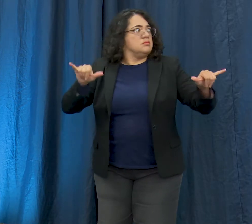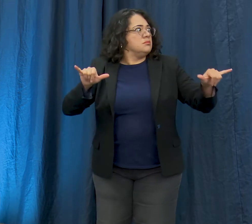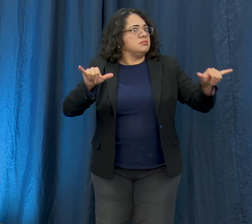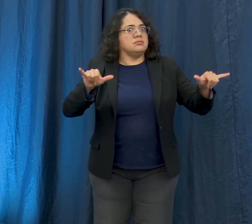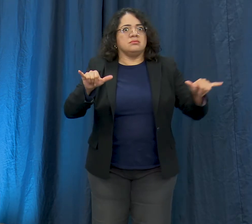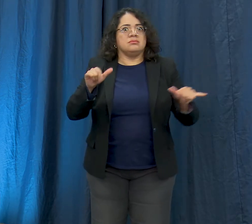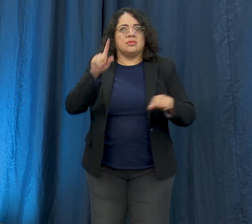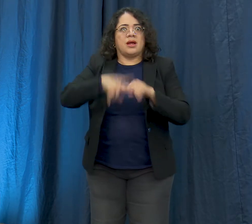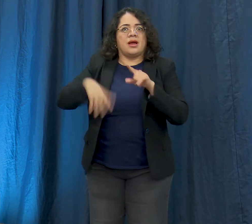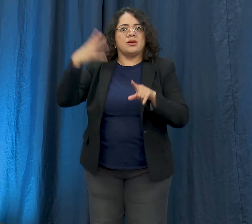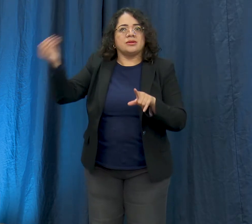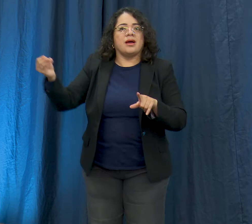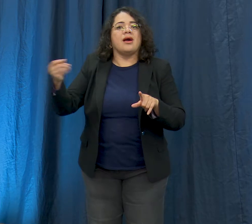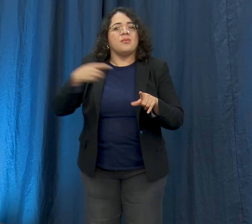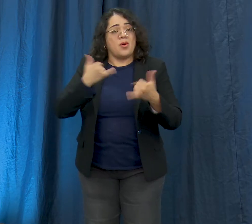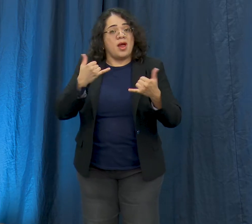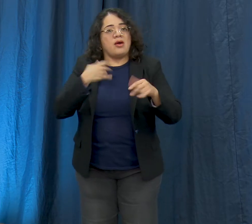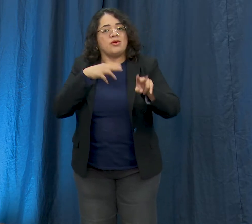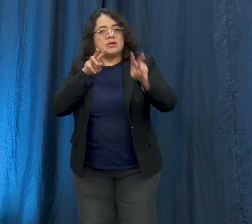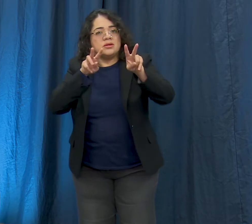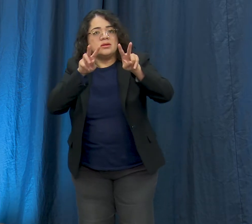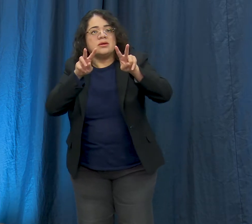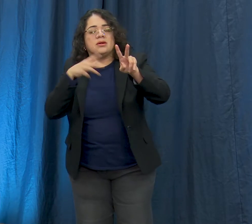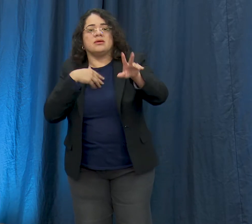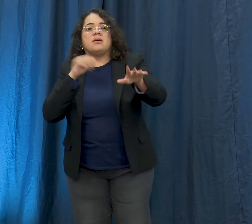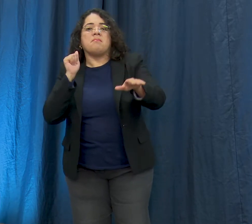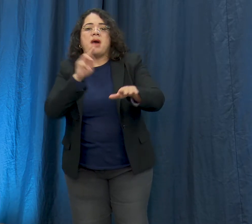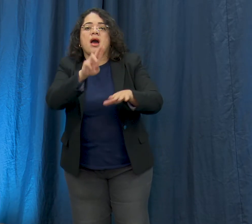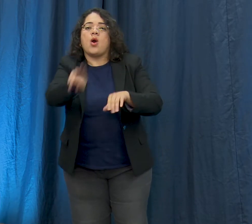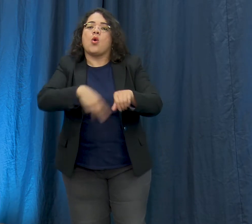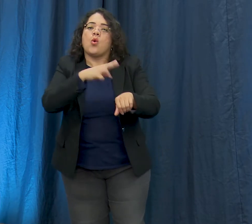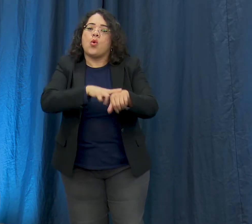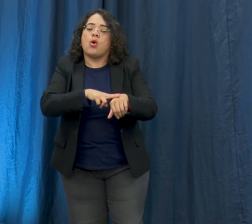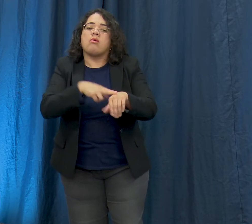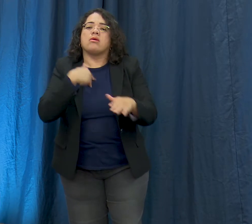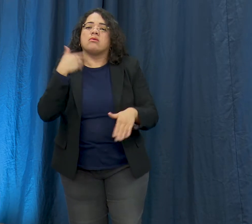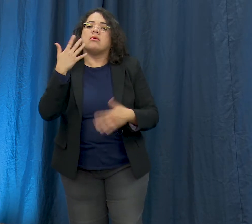back to normal it may be helpful to think of it more like a gradual